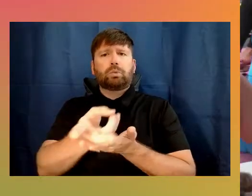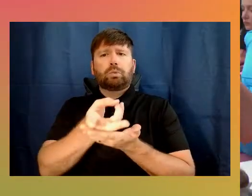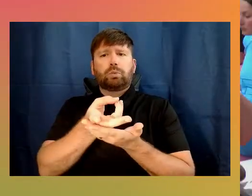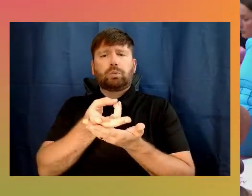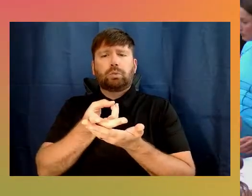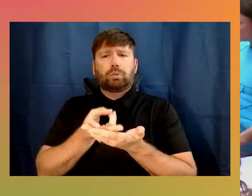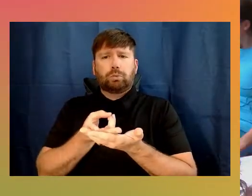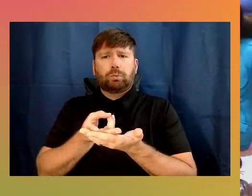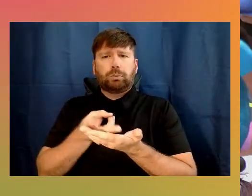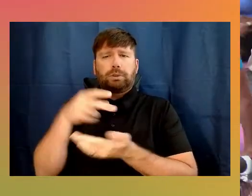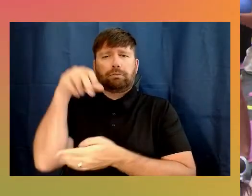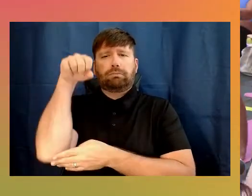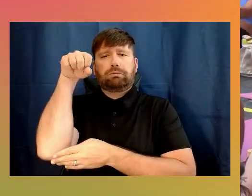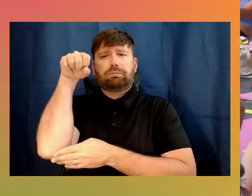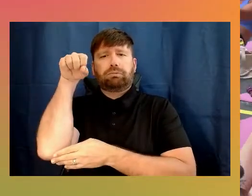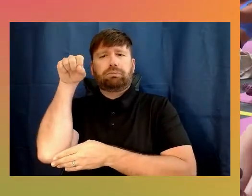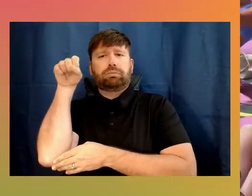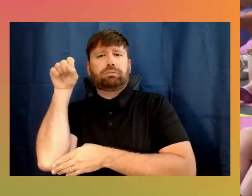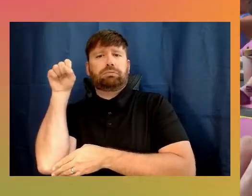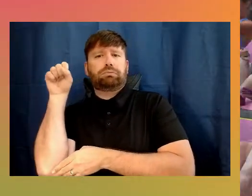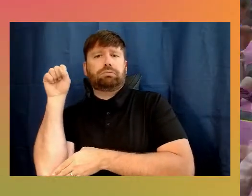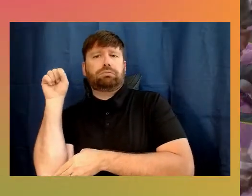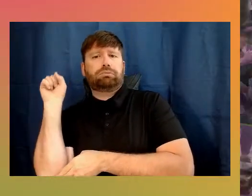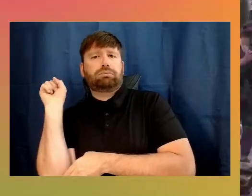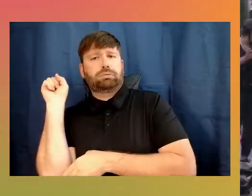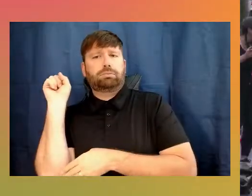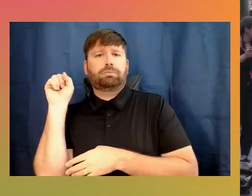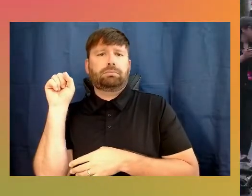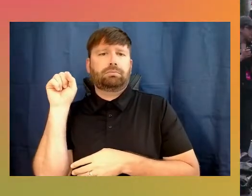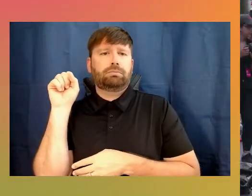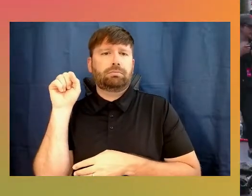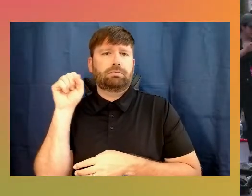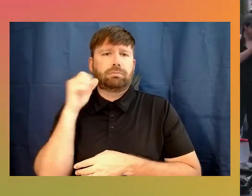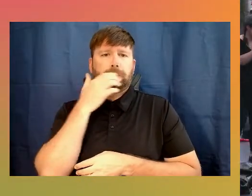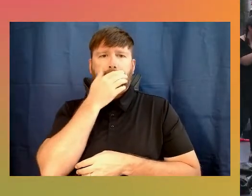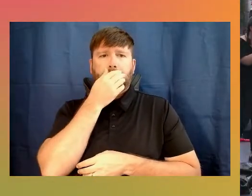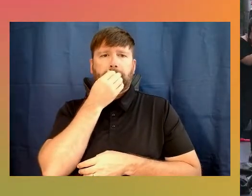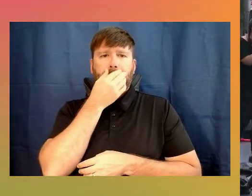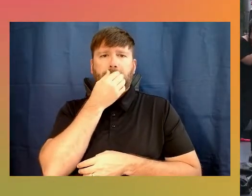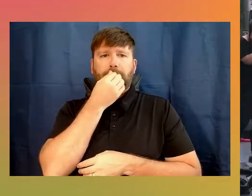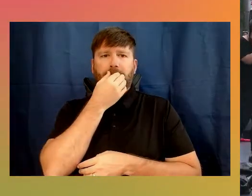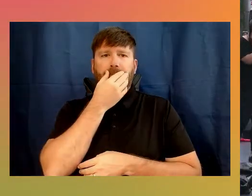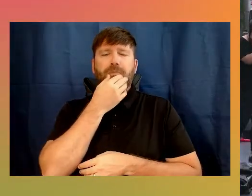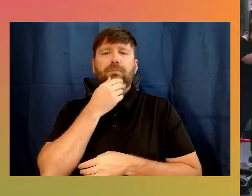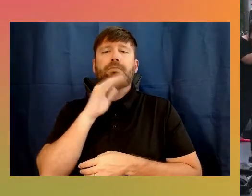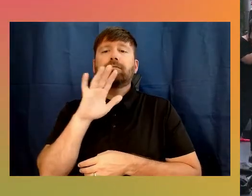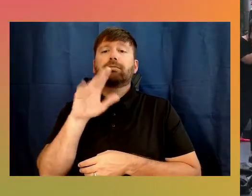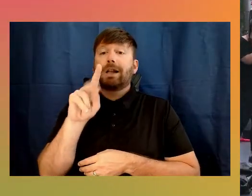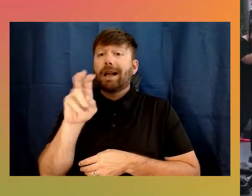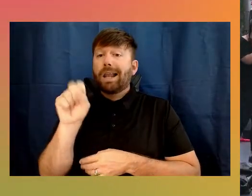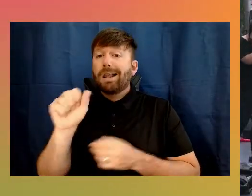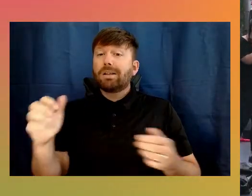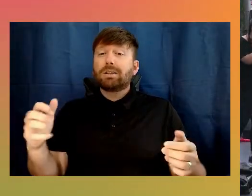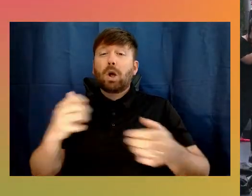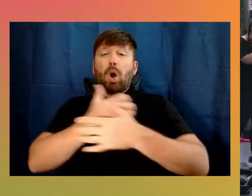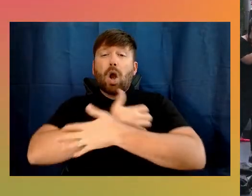RELEASE ALL THE WAY ONTO THE BACK, ONE VERTEBRAE AT A TIME.